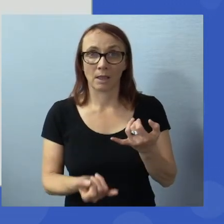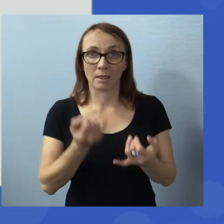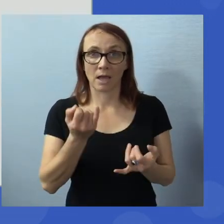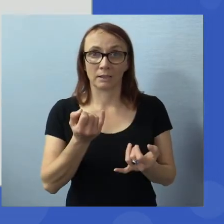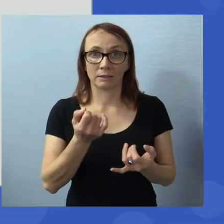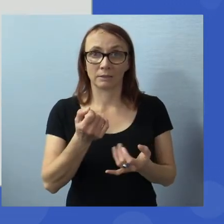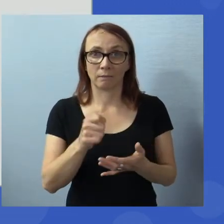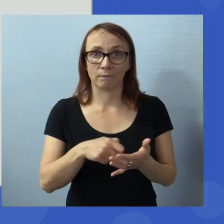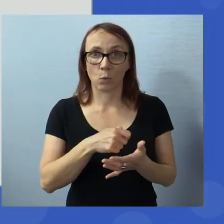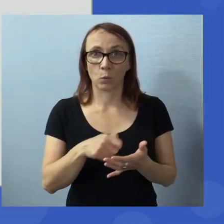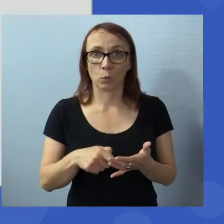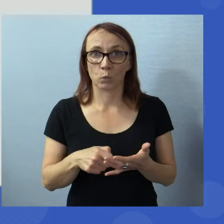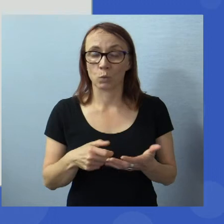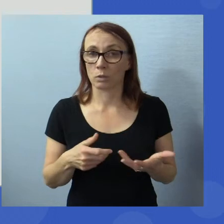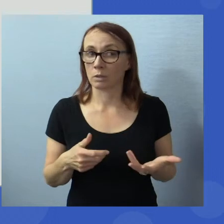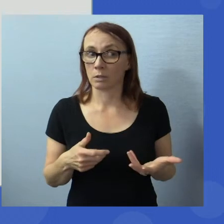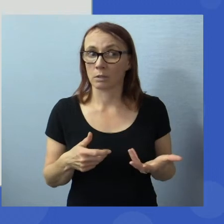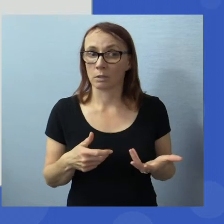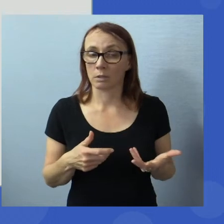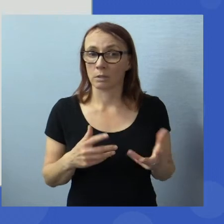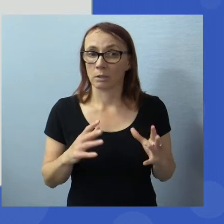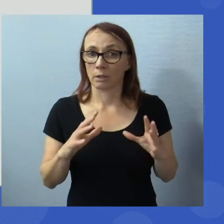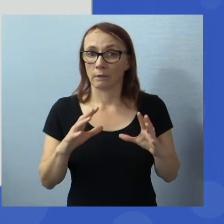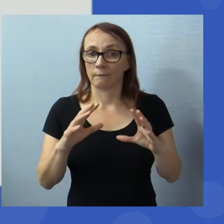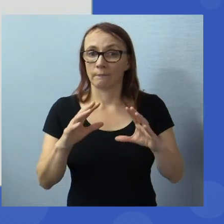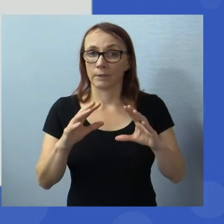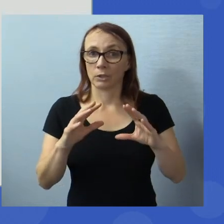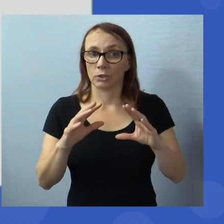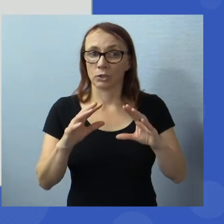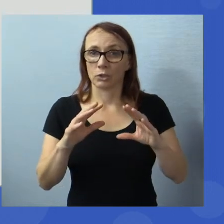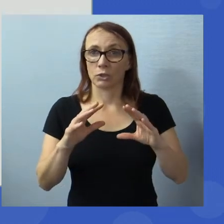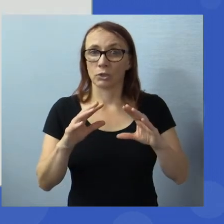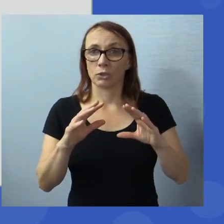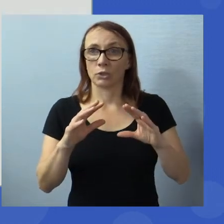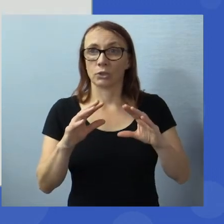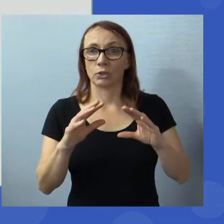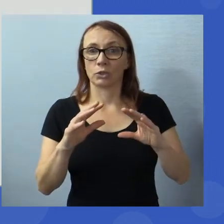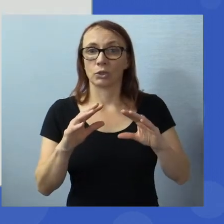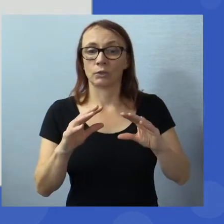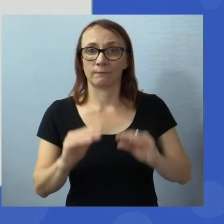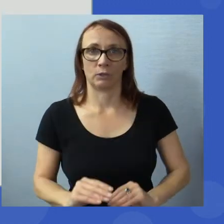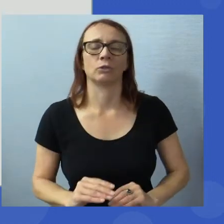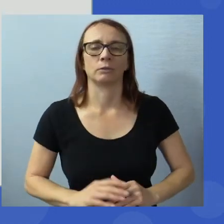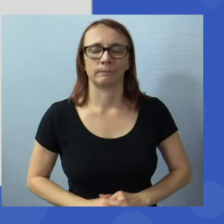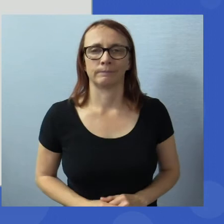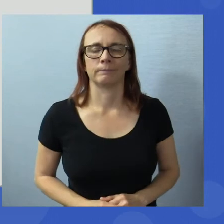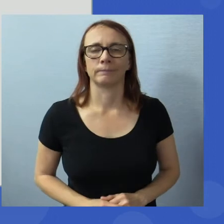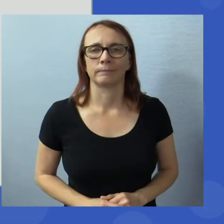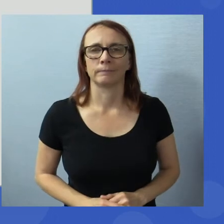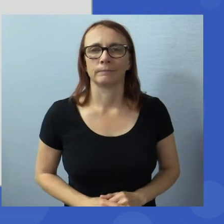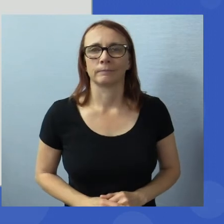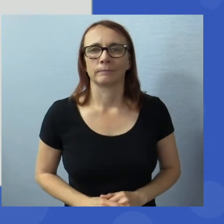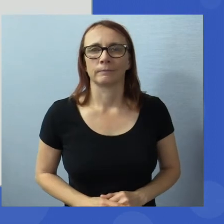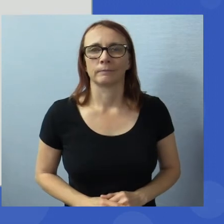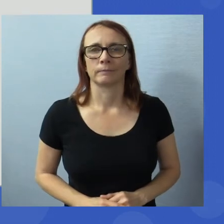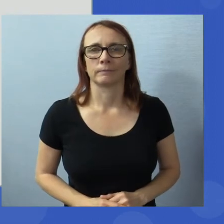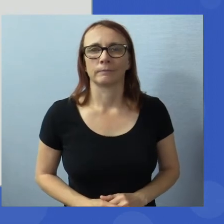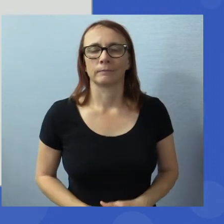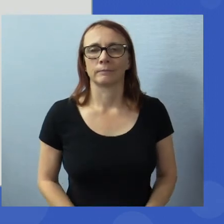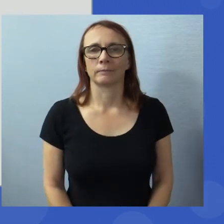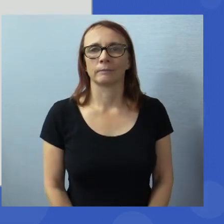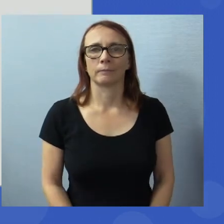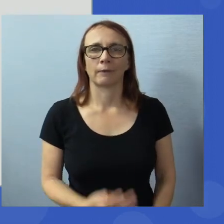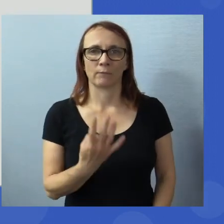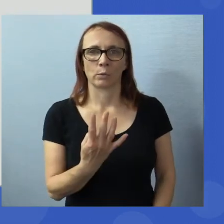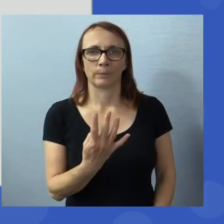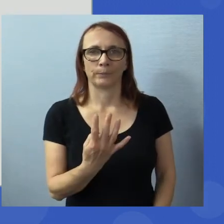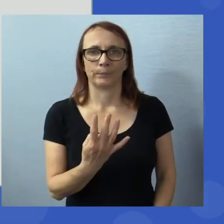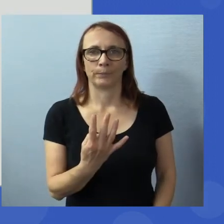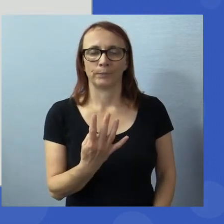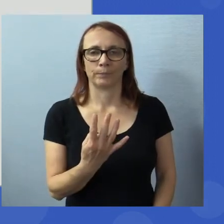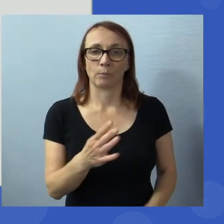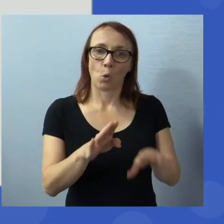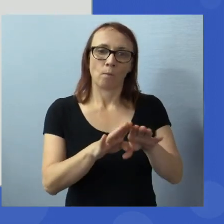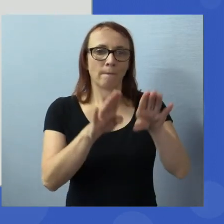on that or not okay we're going to move on number four fair use of personal and